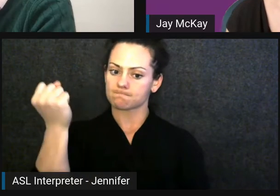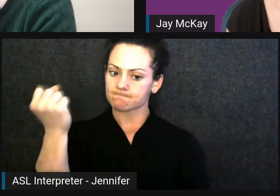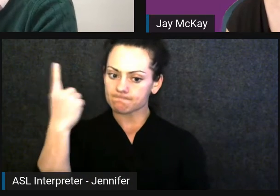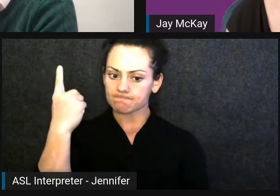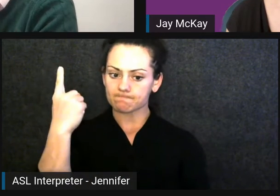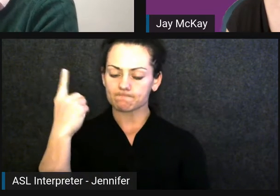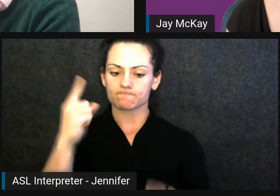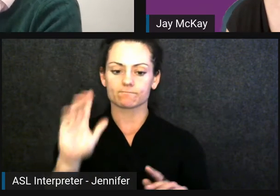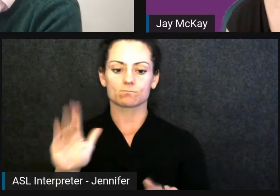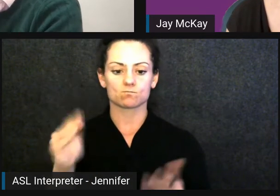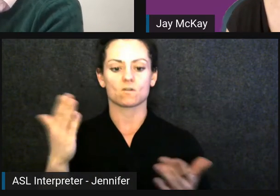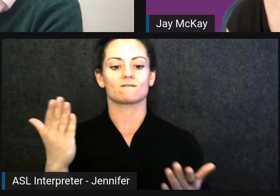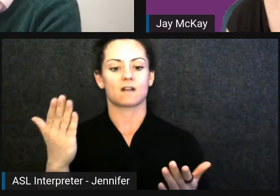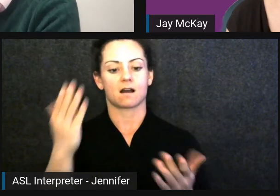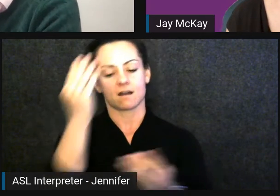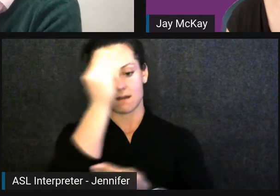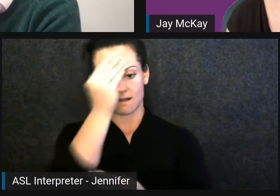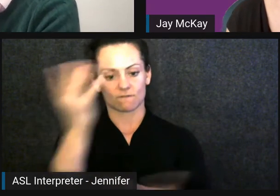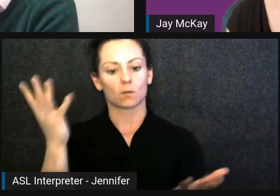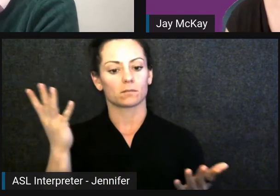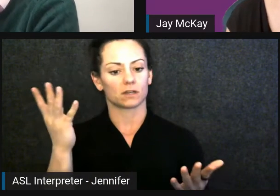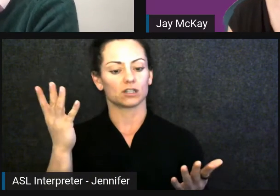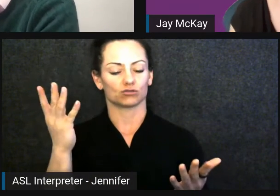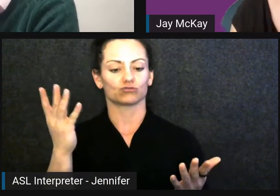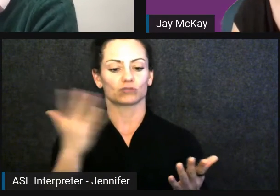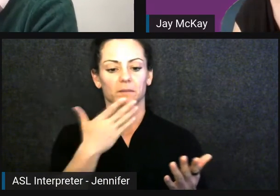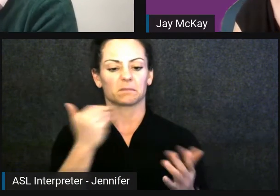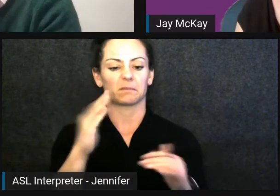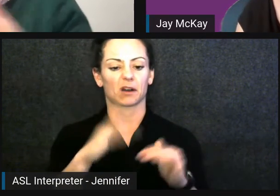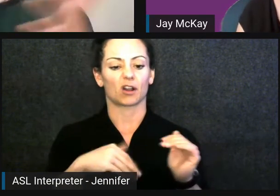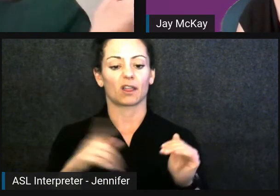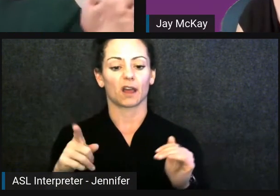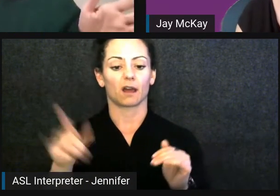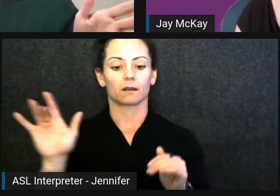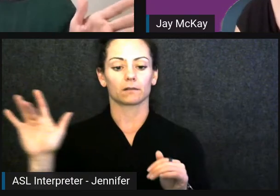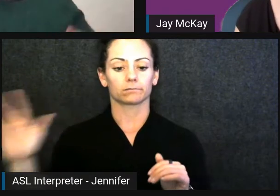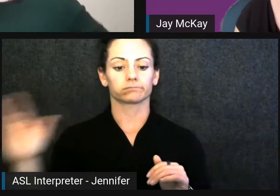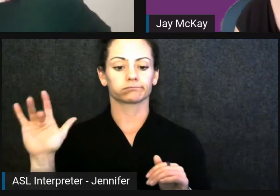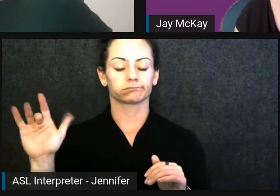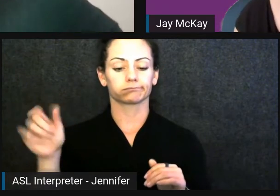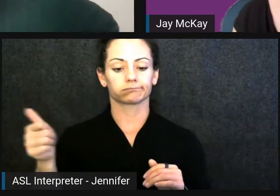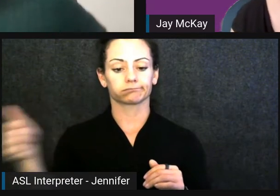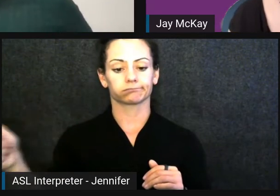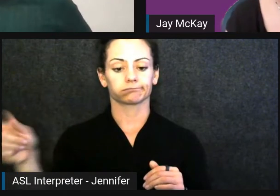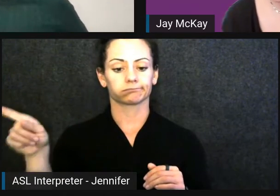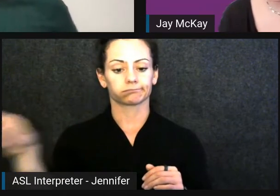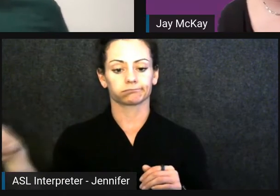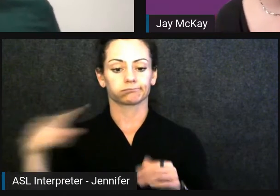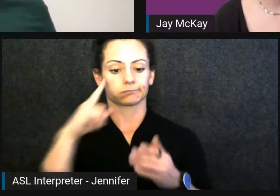than just running a check on the website and then you think that you are done. That's completely not true.